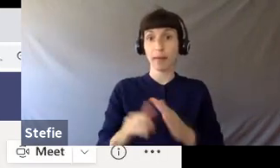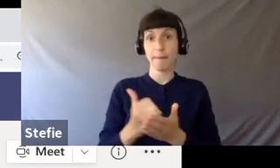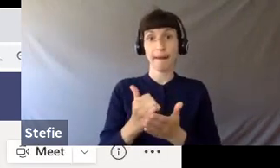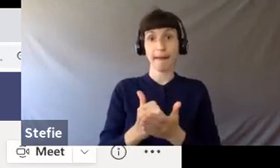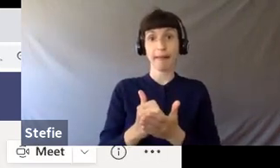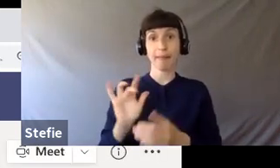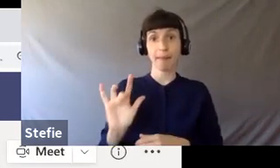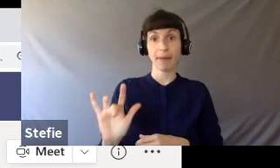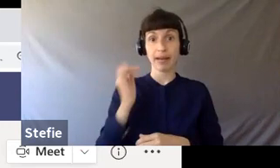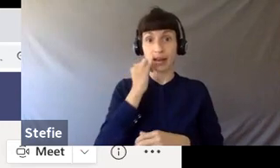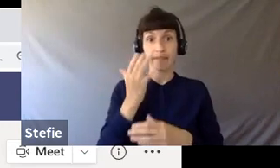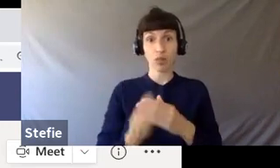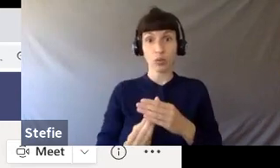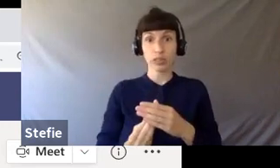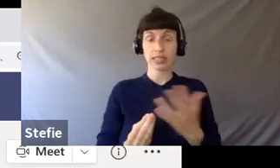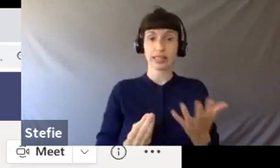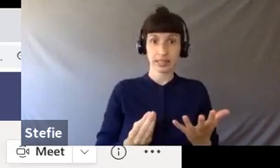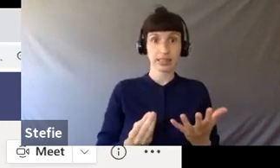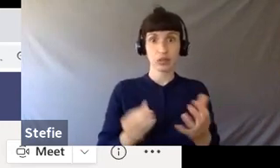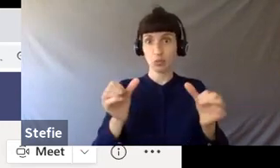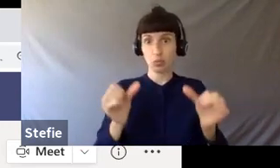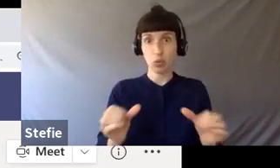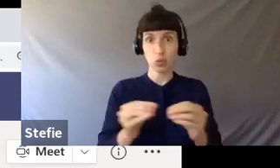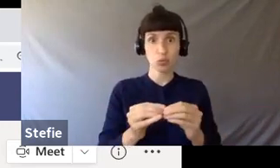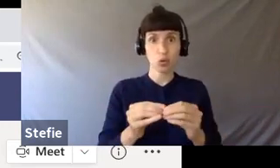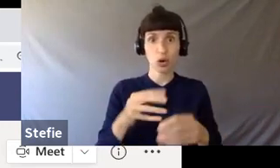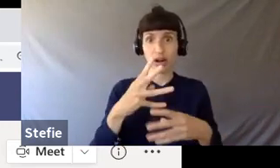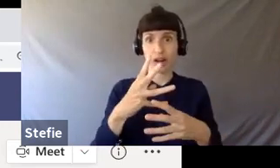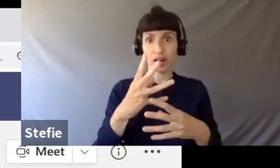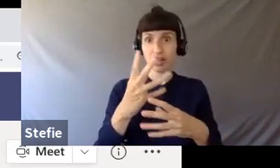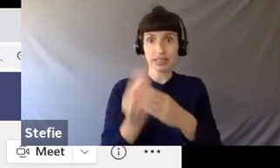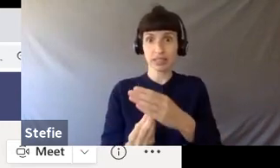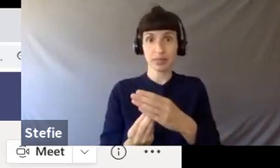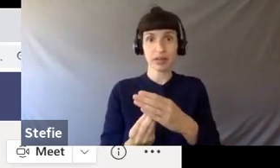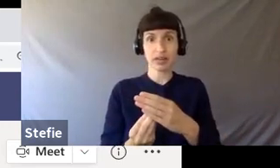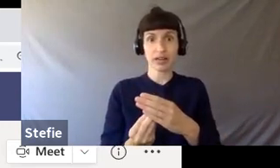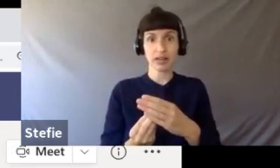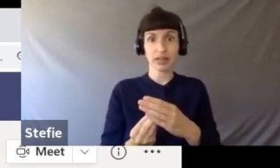and it is always available